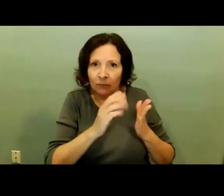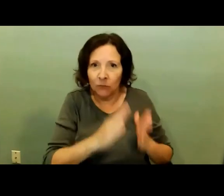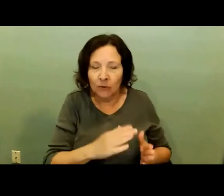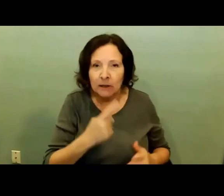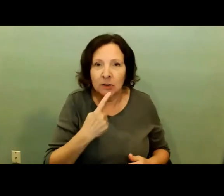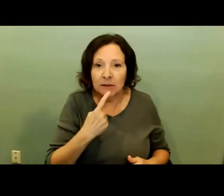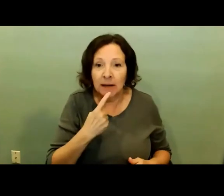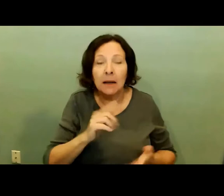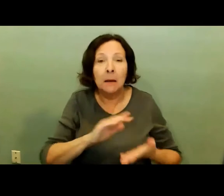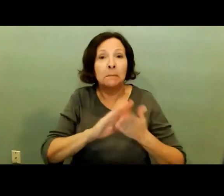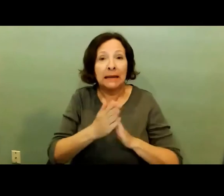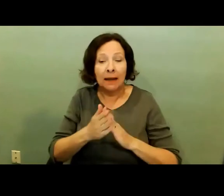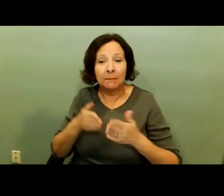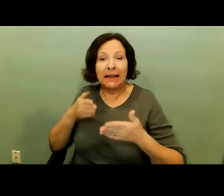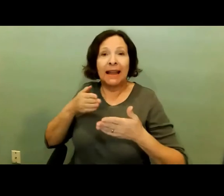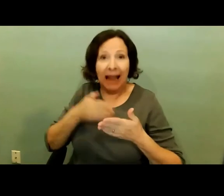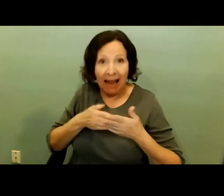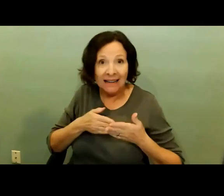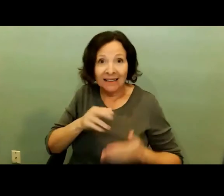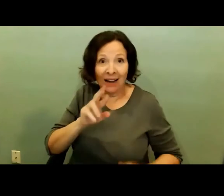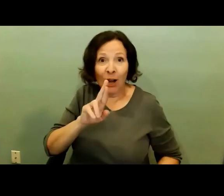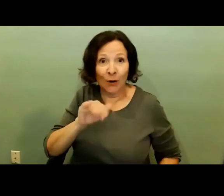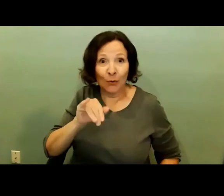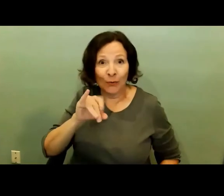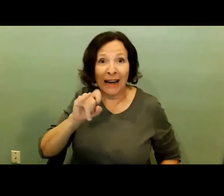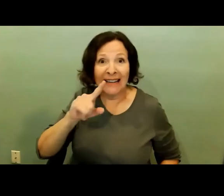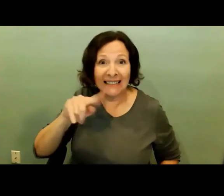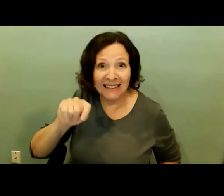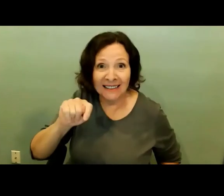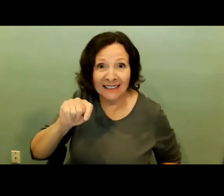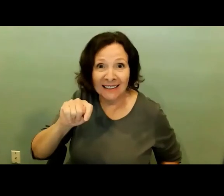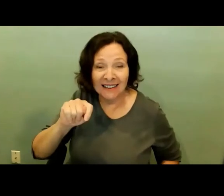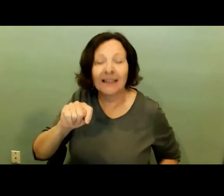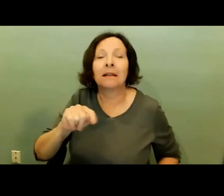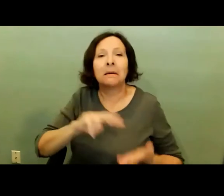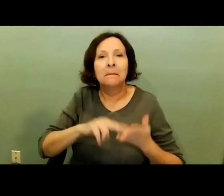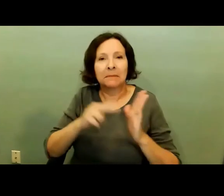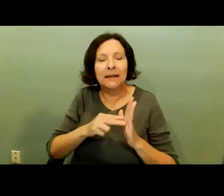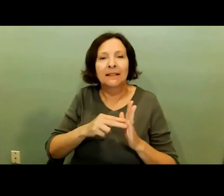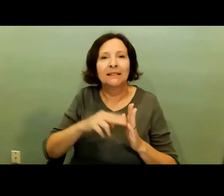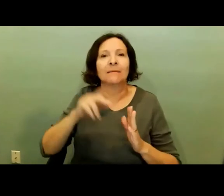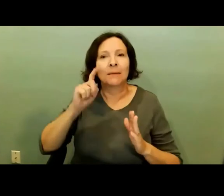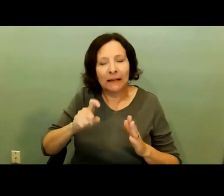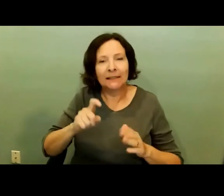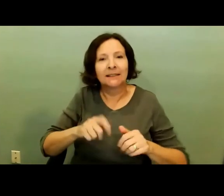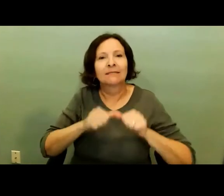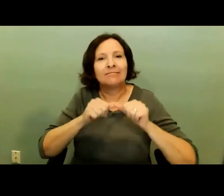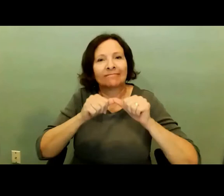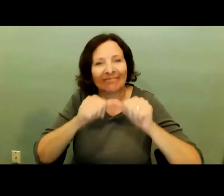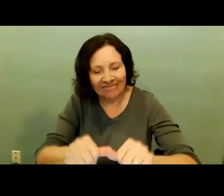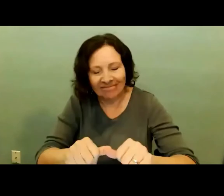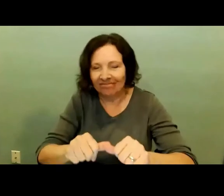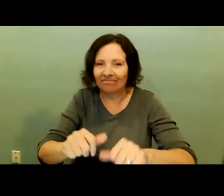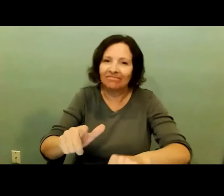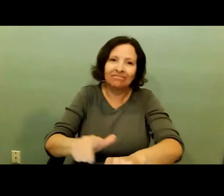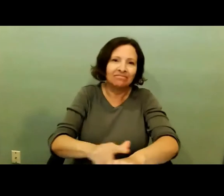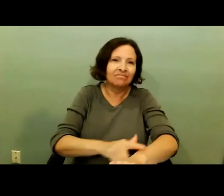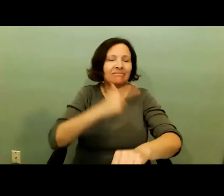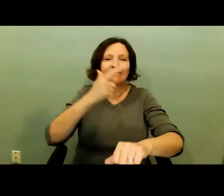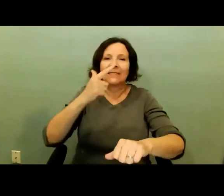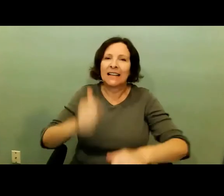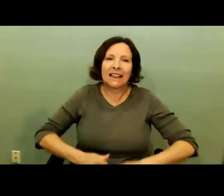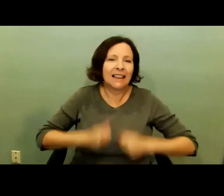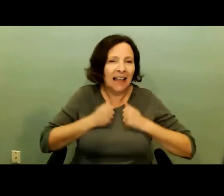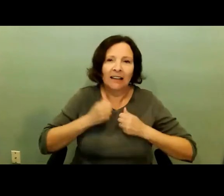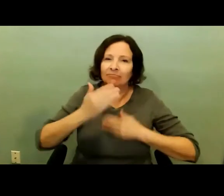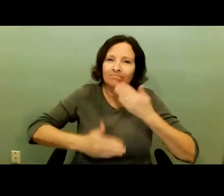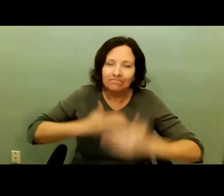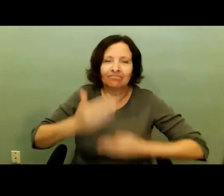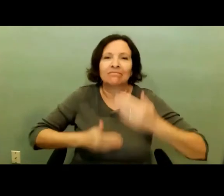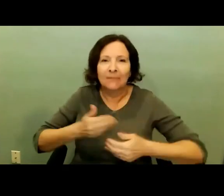students at 1 of our campuses visits, -- instead of saying I'm not racist,